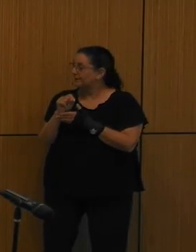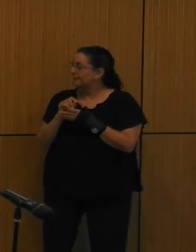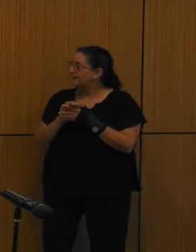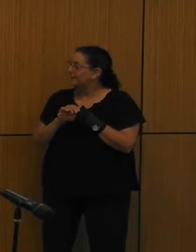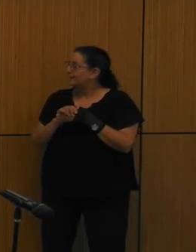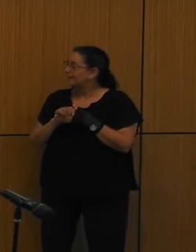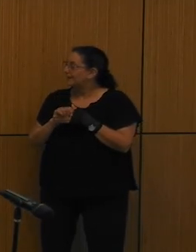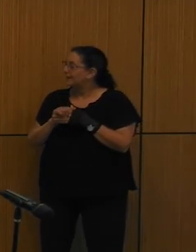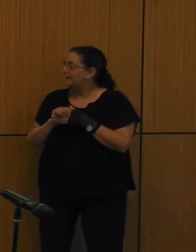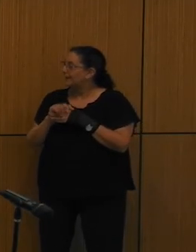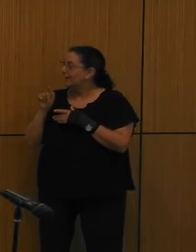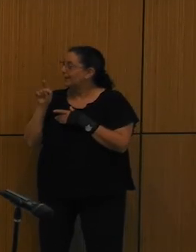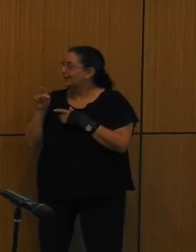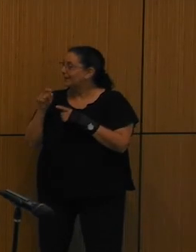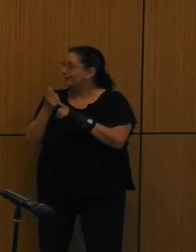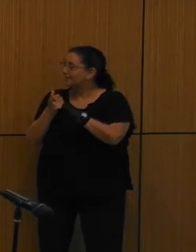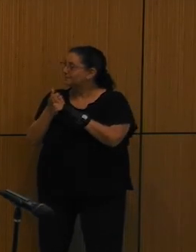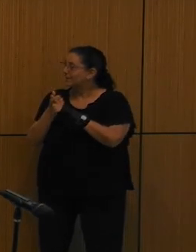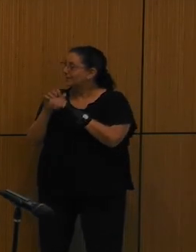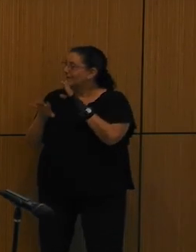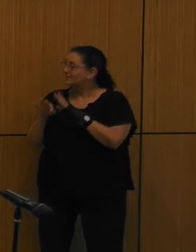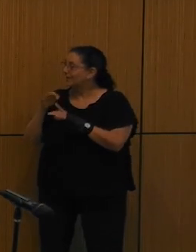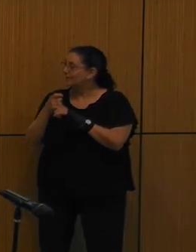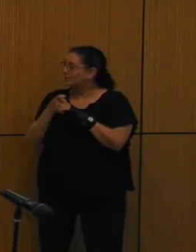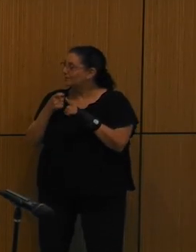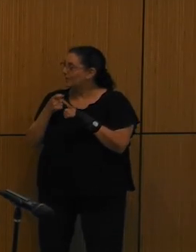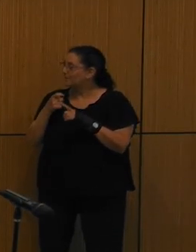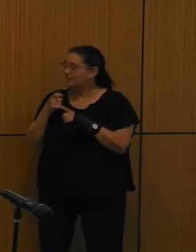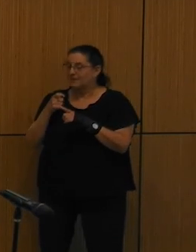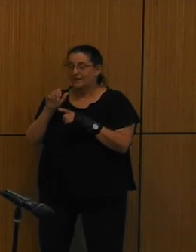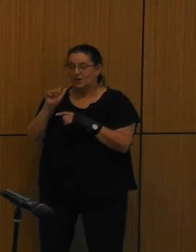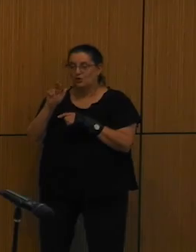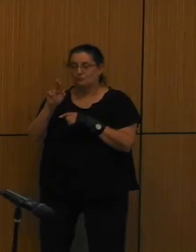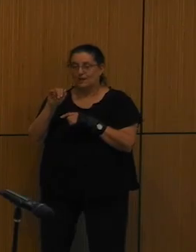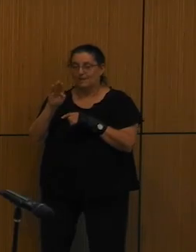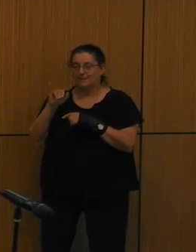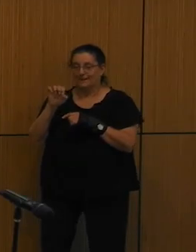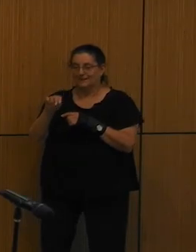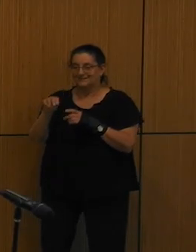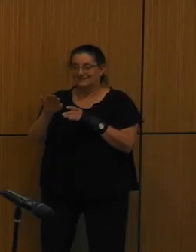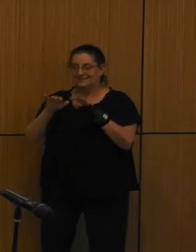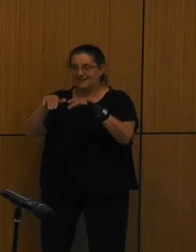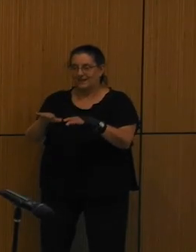This host we have found from the Arabian Sea. We have a parasite. You see that swelling there?